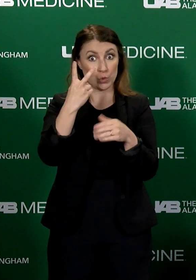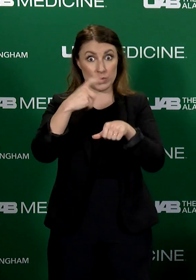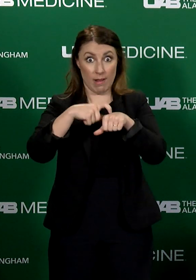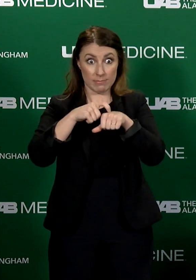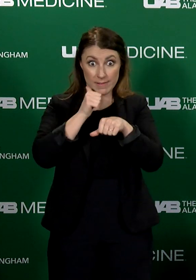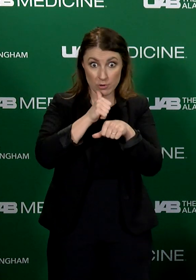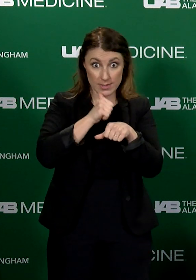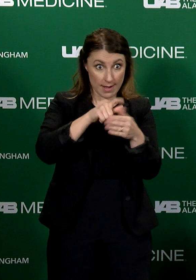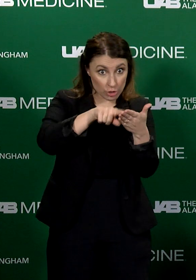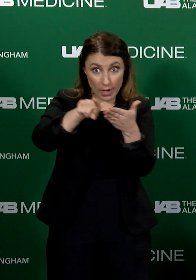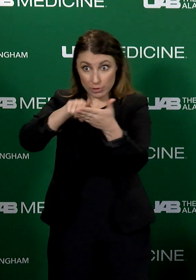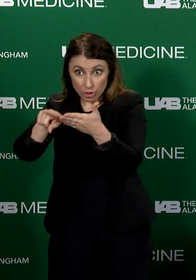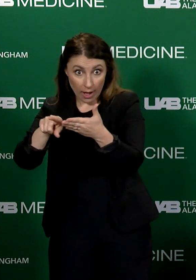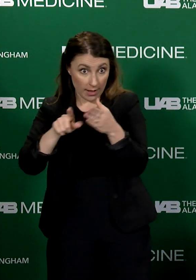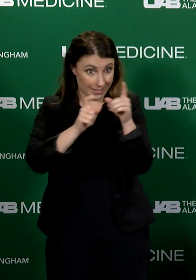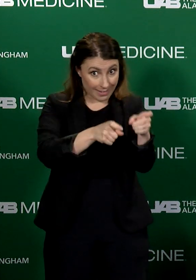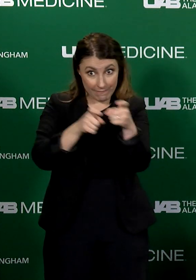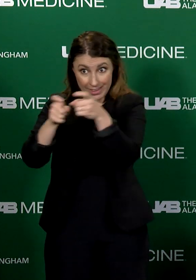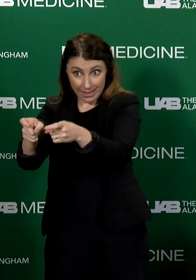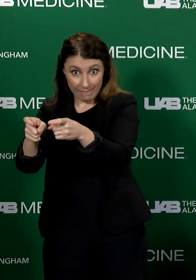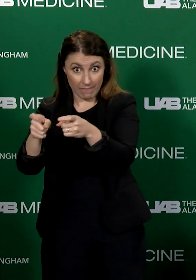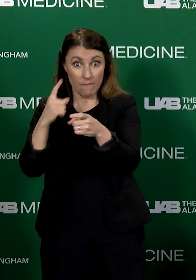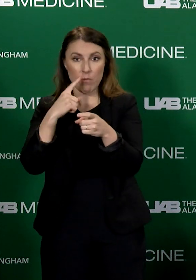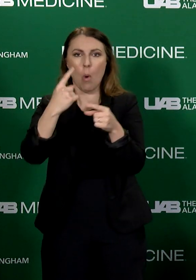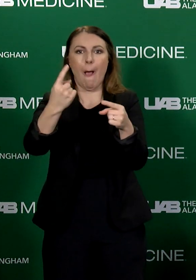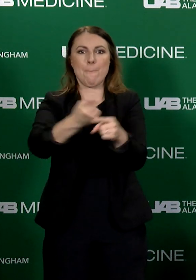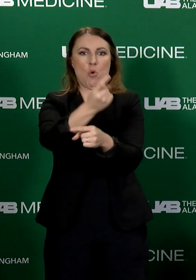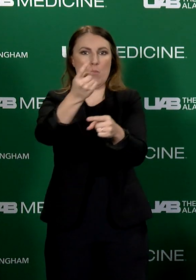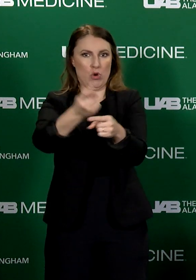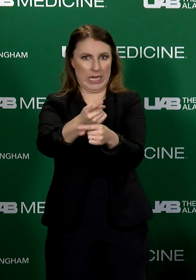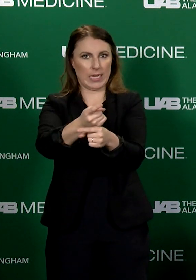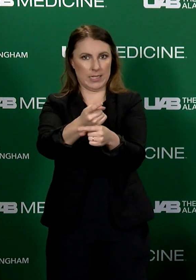providing that equipment judiciously but to the appropriate frontline individuals